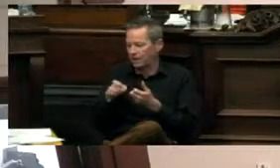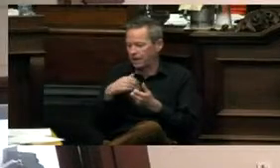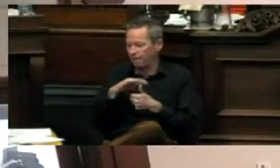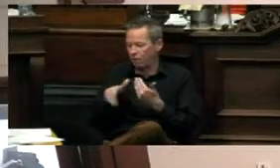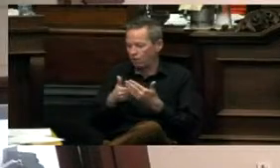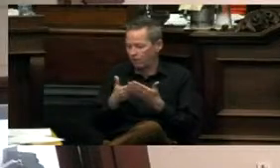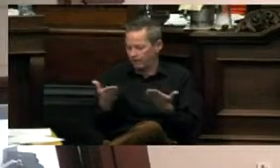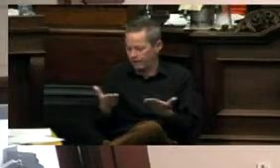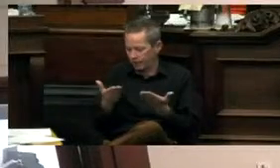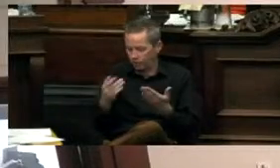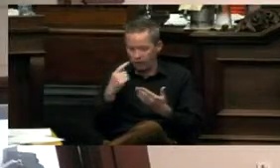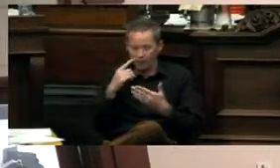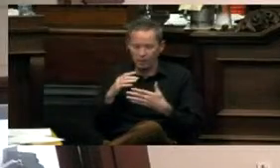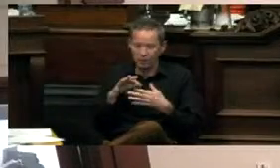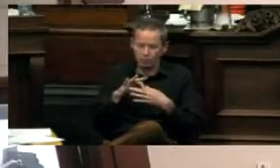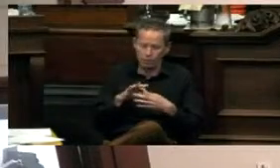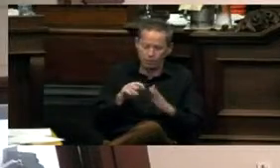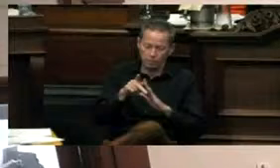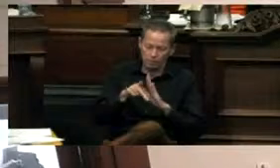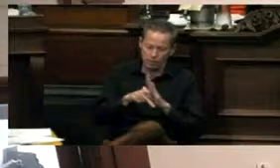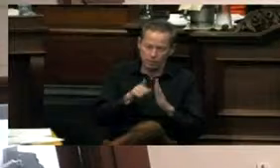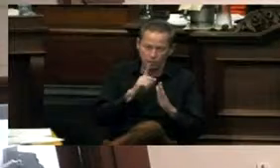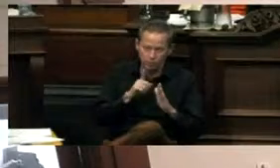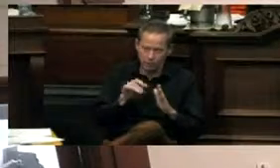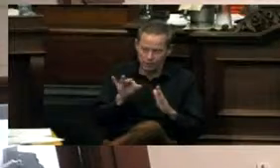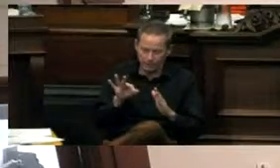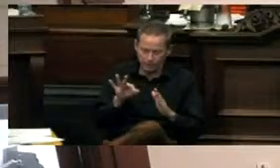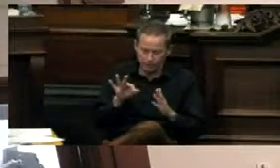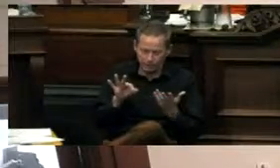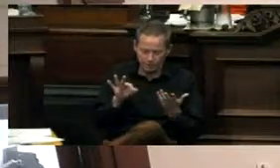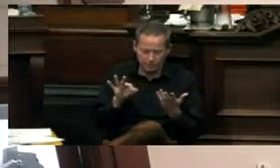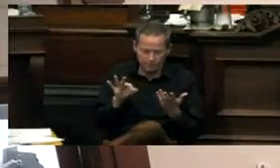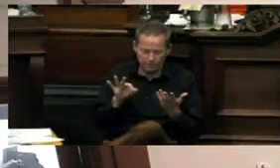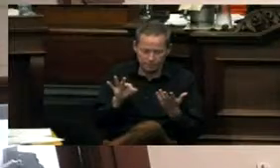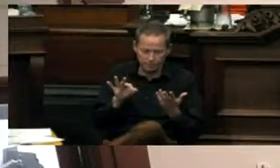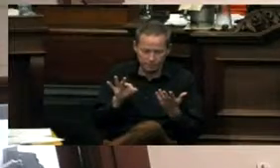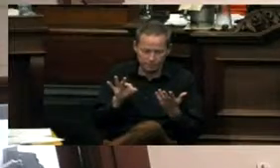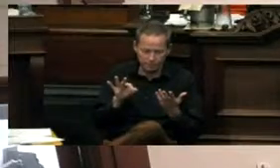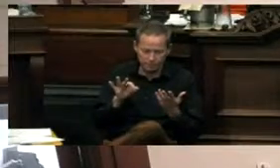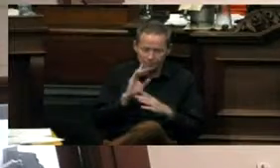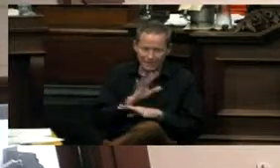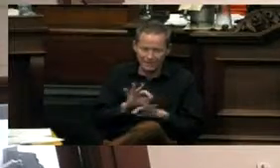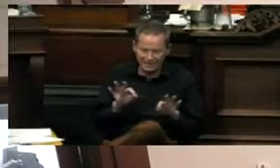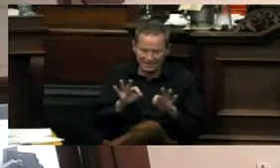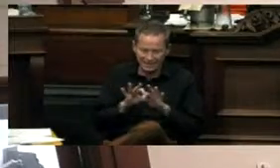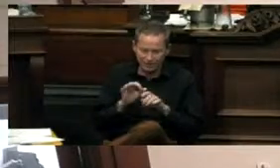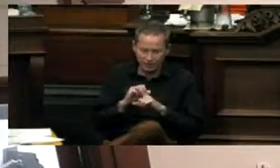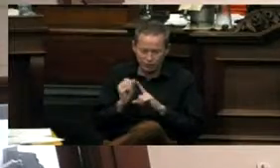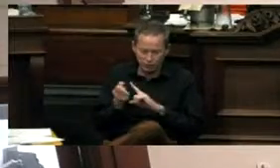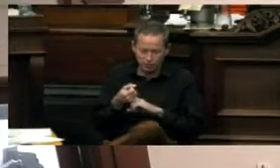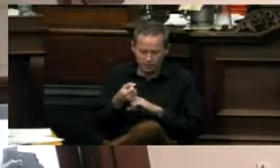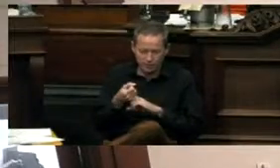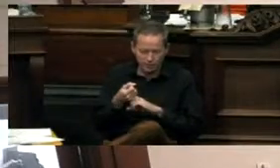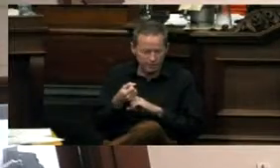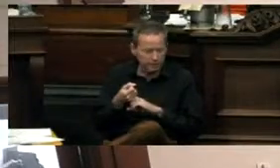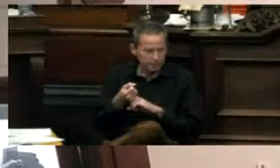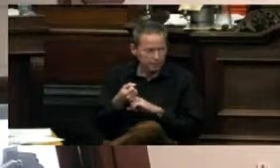the meeting to accommodate that need. I think the question around the policy, I mean,